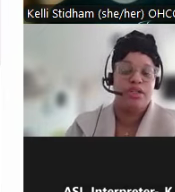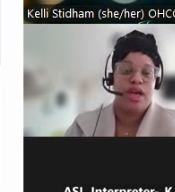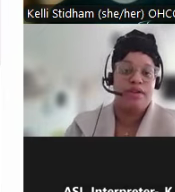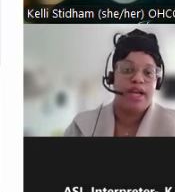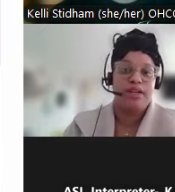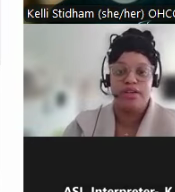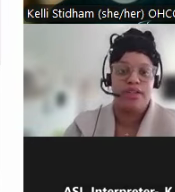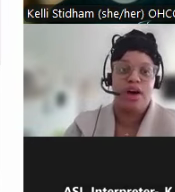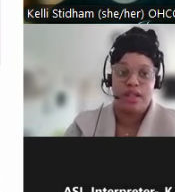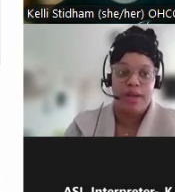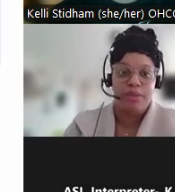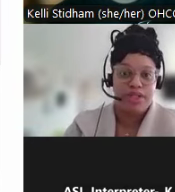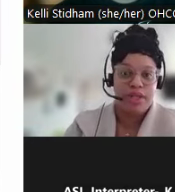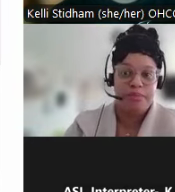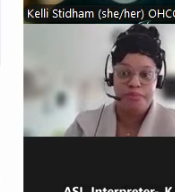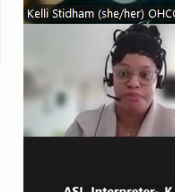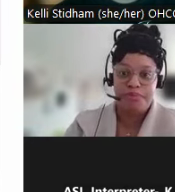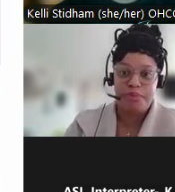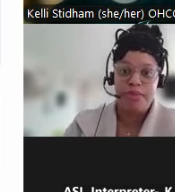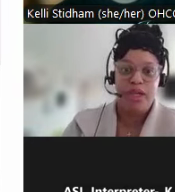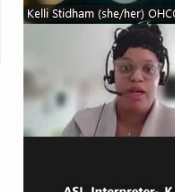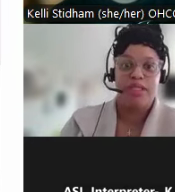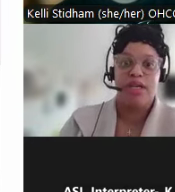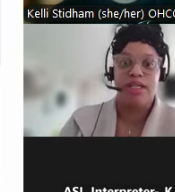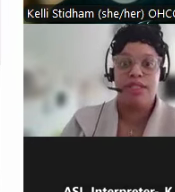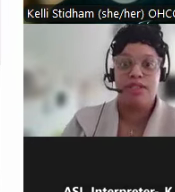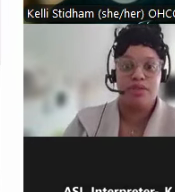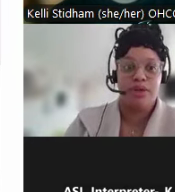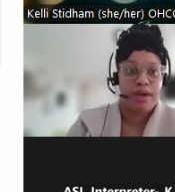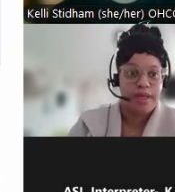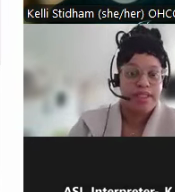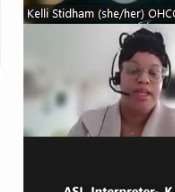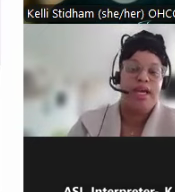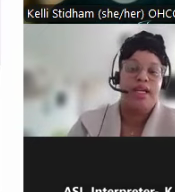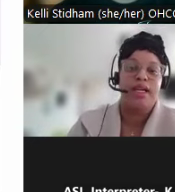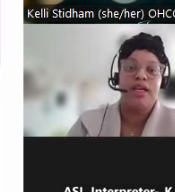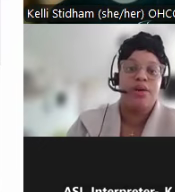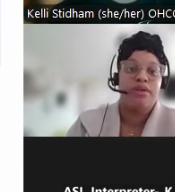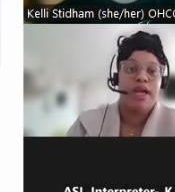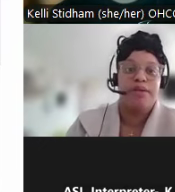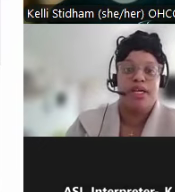everything I learned on the online portion. Um, as long as it meets those